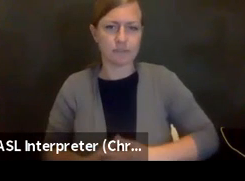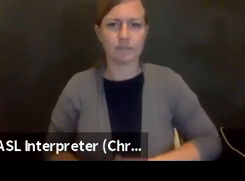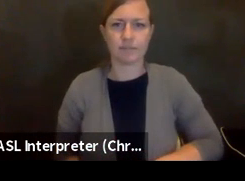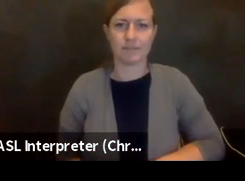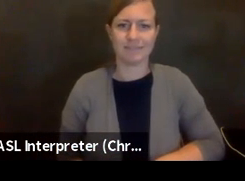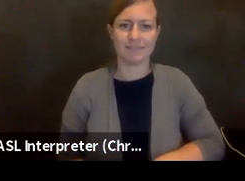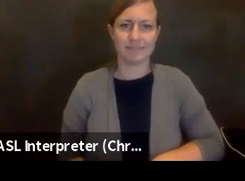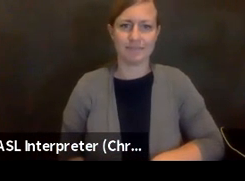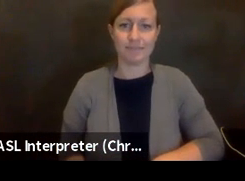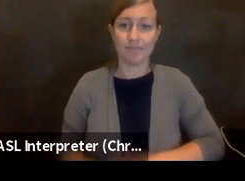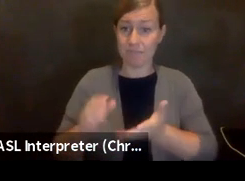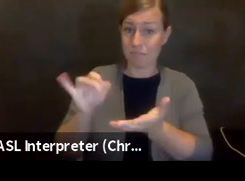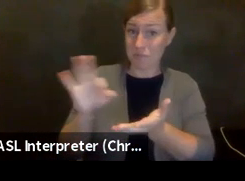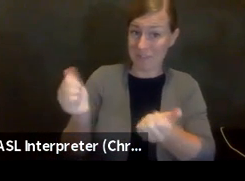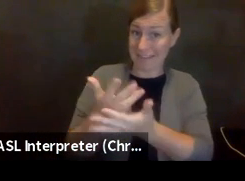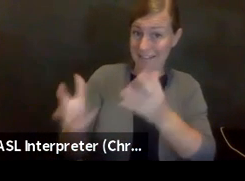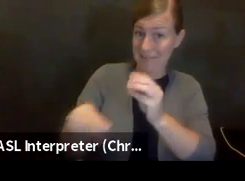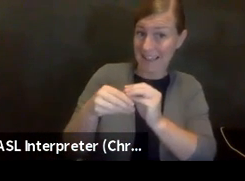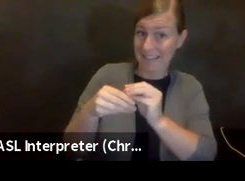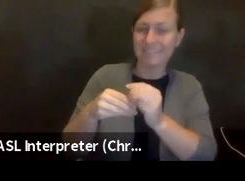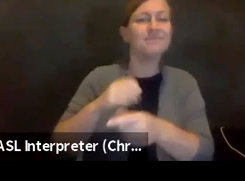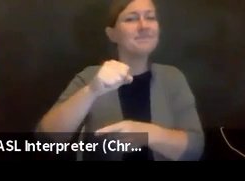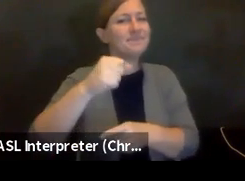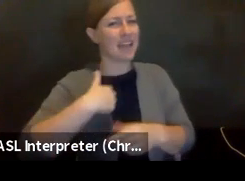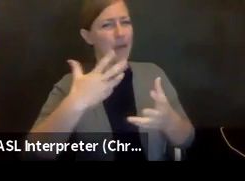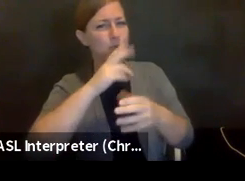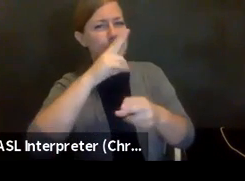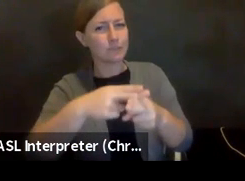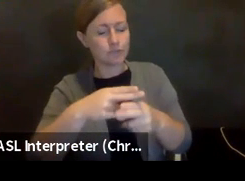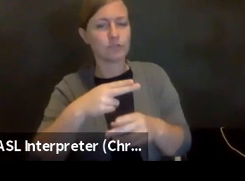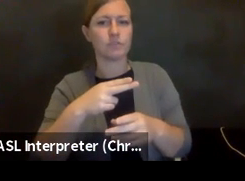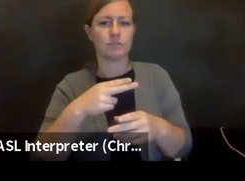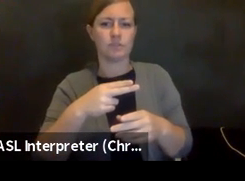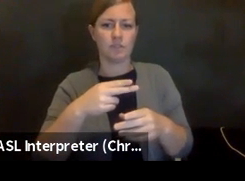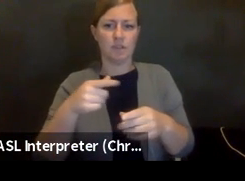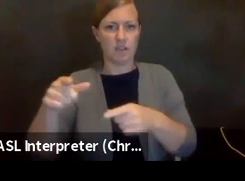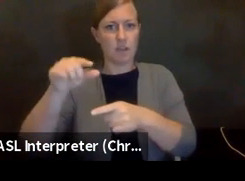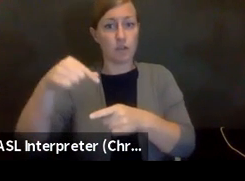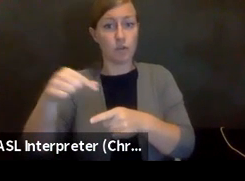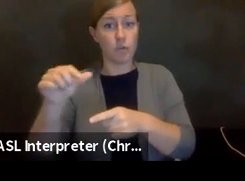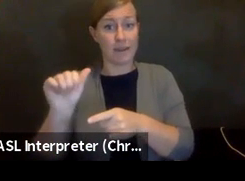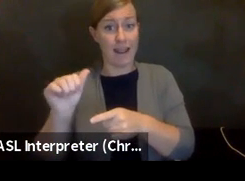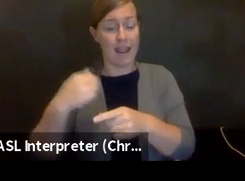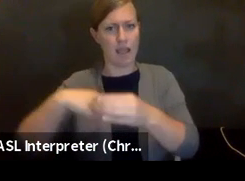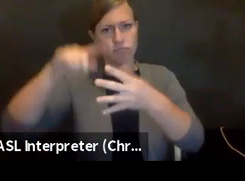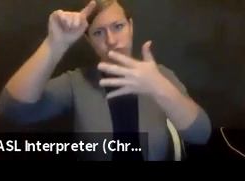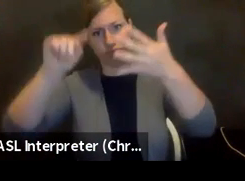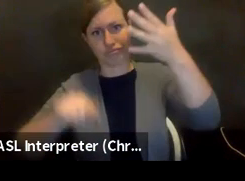Katherine Livick - ESD 112: Anything else, Jeff? Before we wrap up. Jeff Crawford: Yeah. I wanted to note that there are a ton Jeff Crawford: of great questions that have come in that we didn't answer.